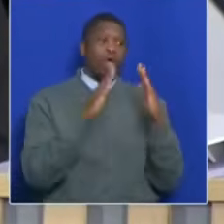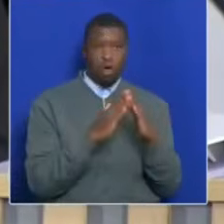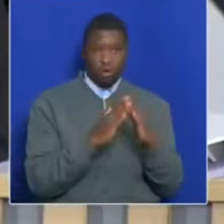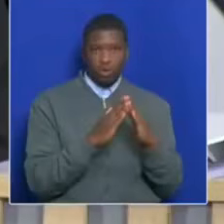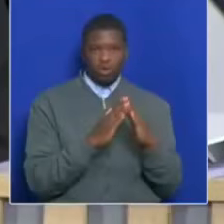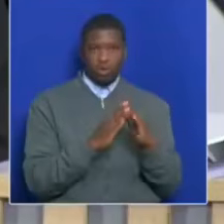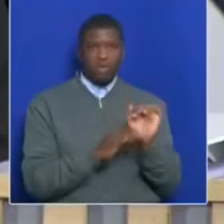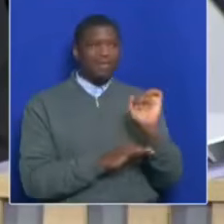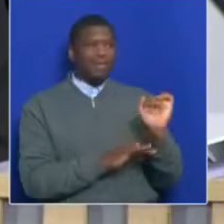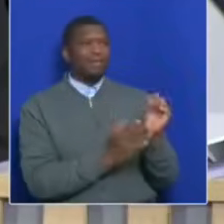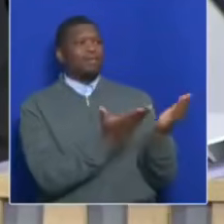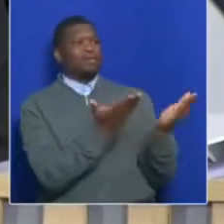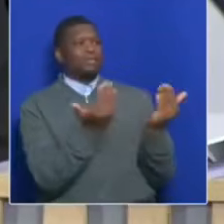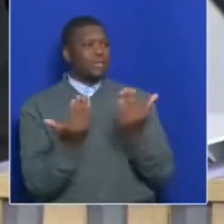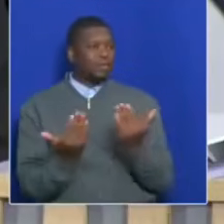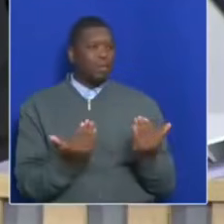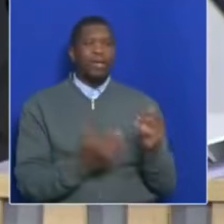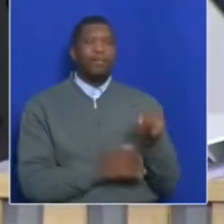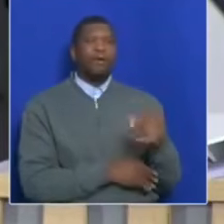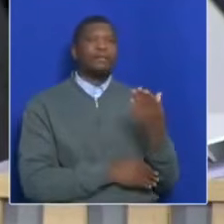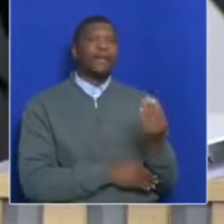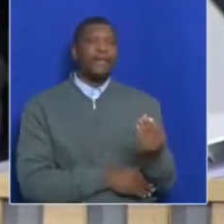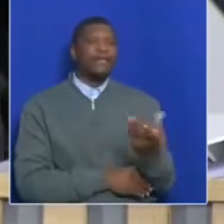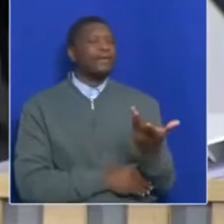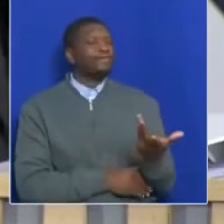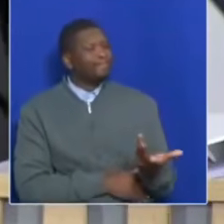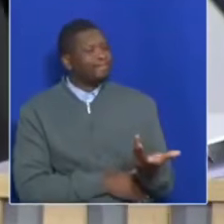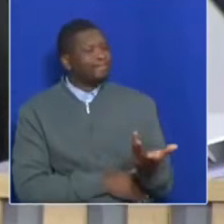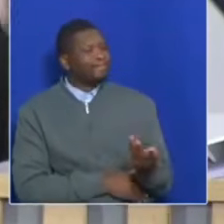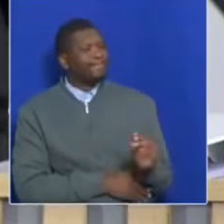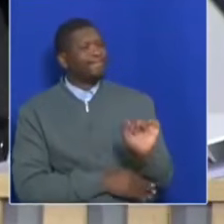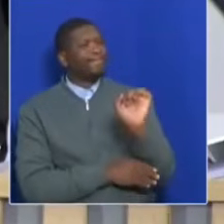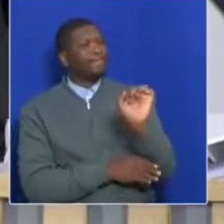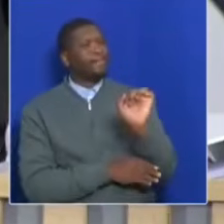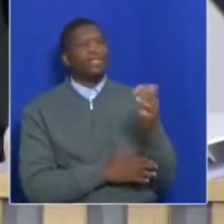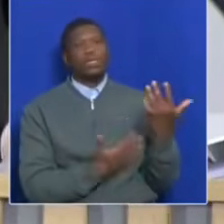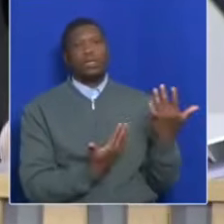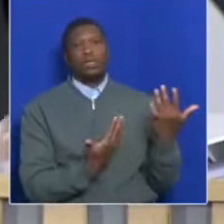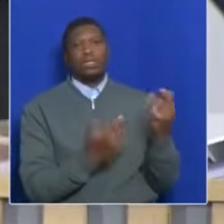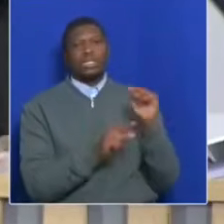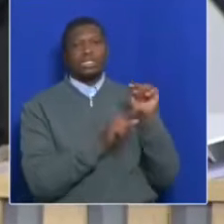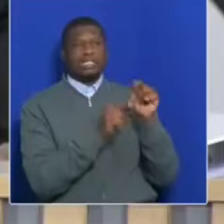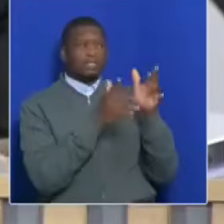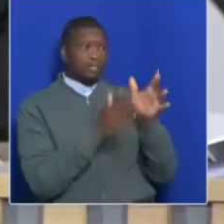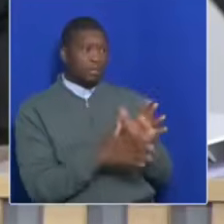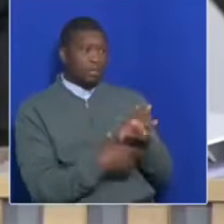the cash the the the suspects that were involved in the cash in transit. Yeah. So they